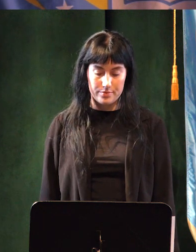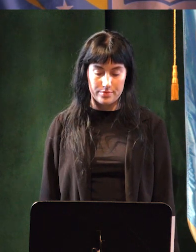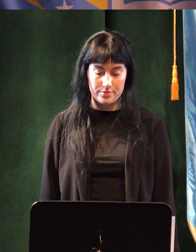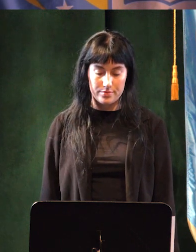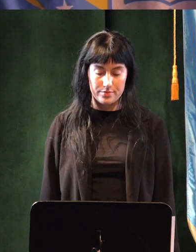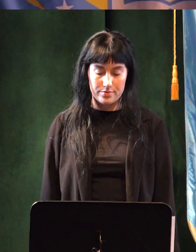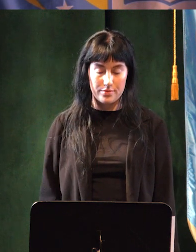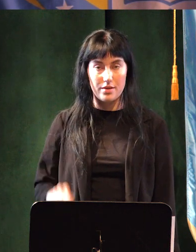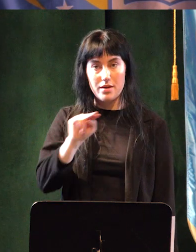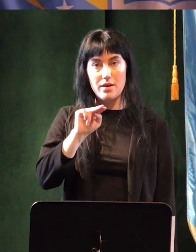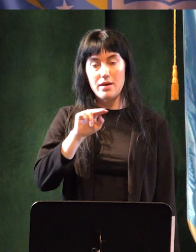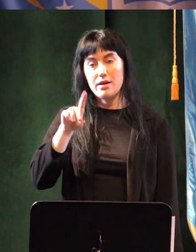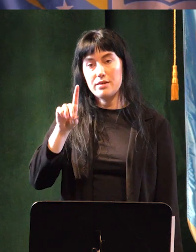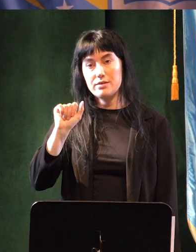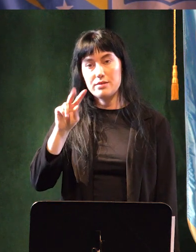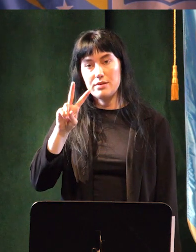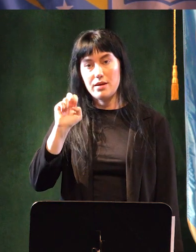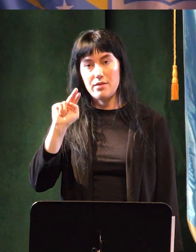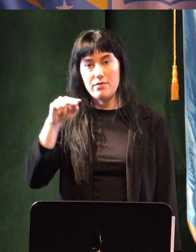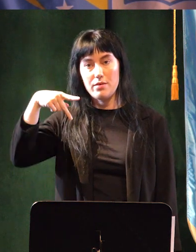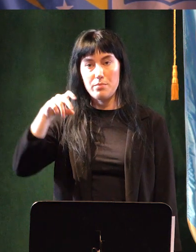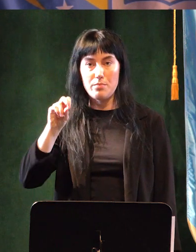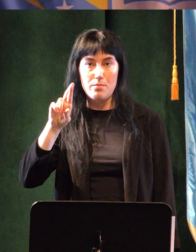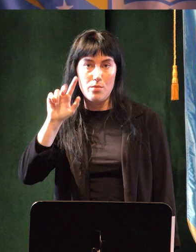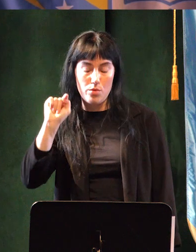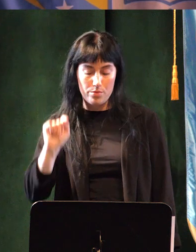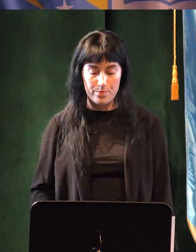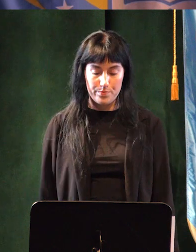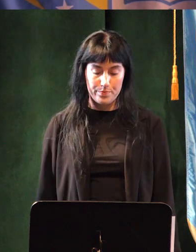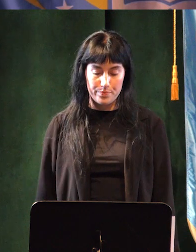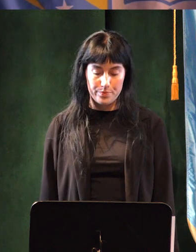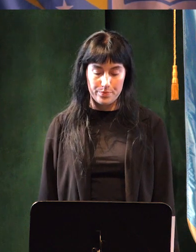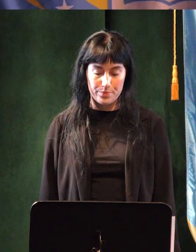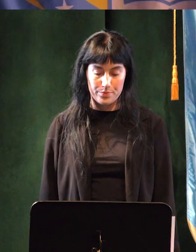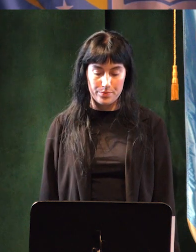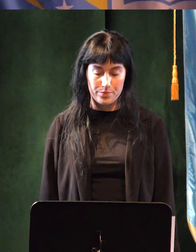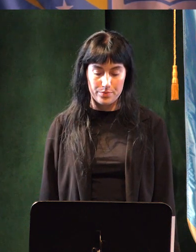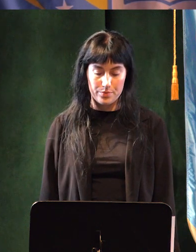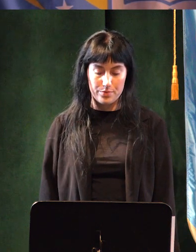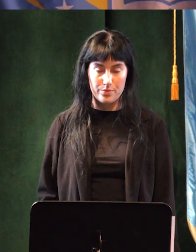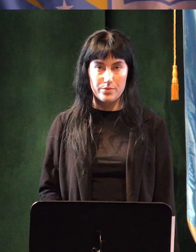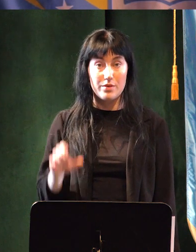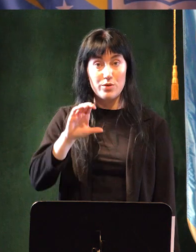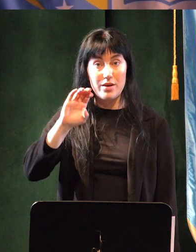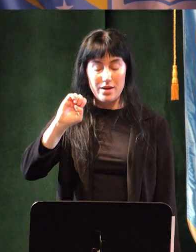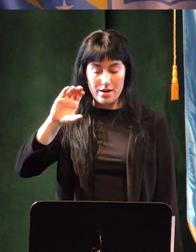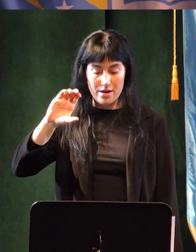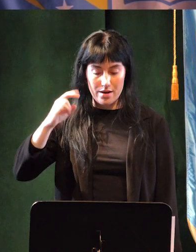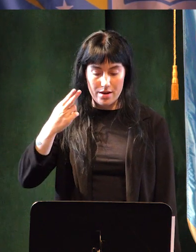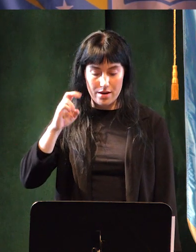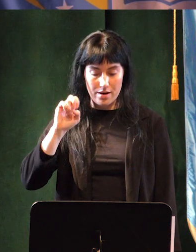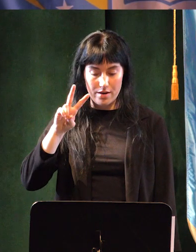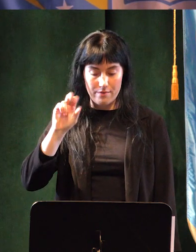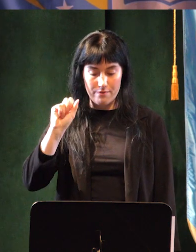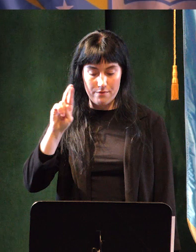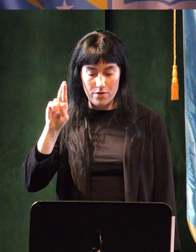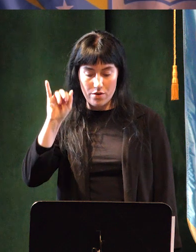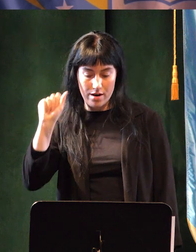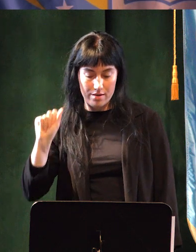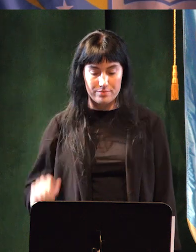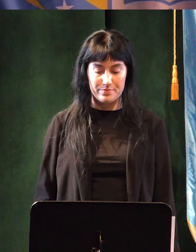nadejda Davenport Christine akov aria